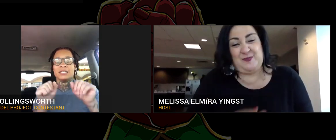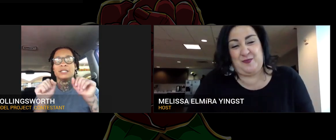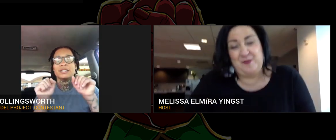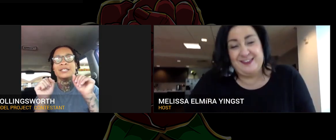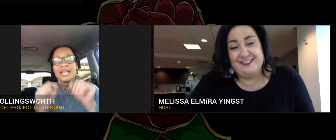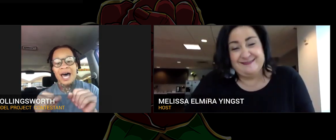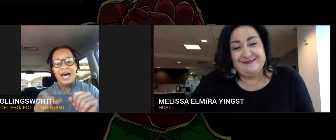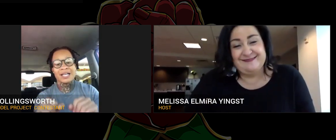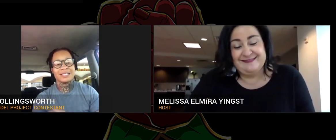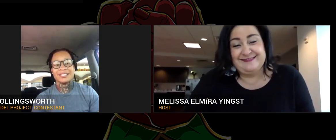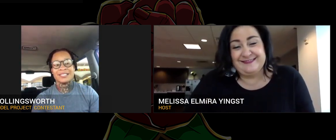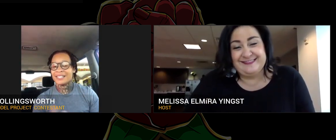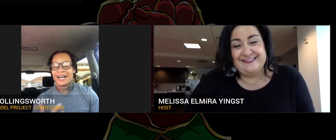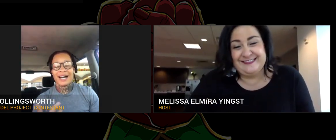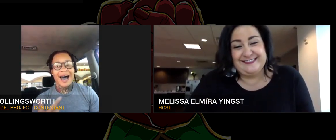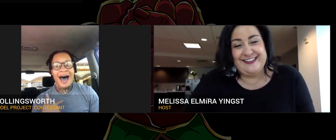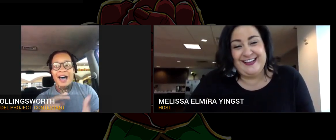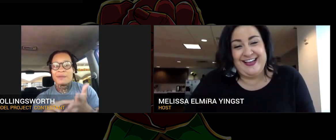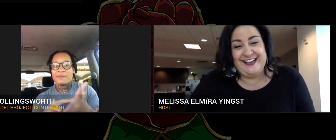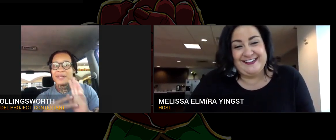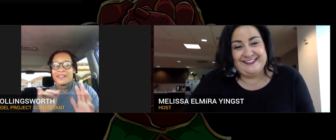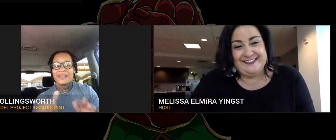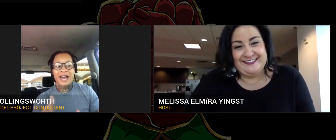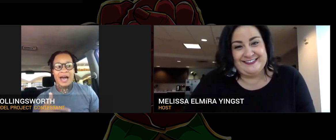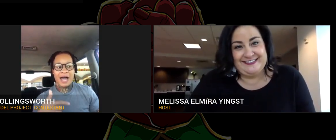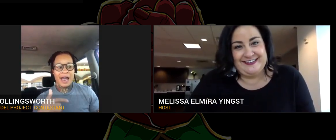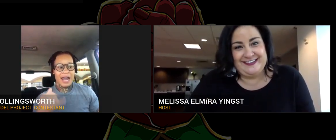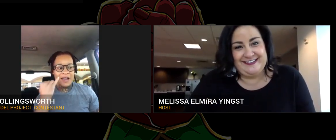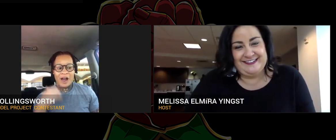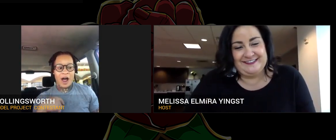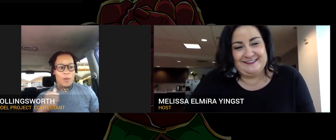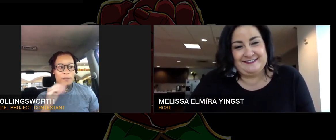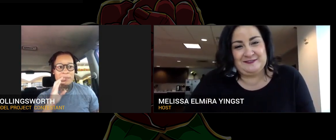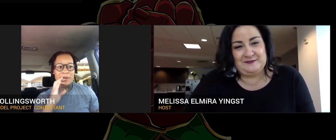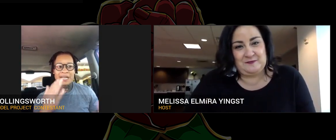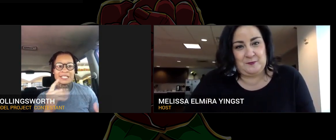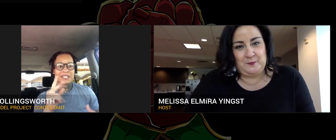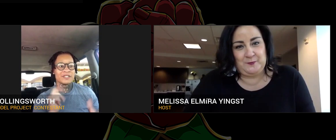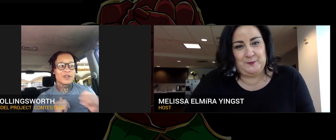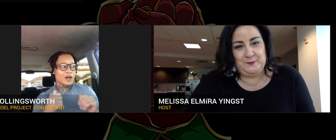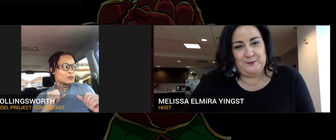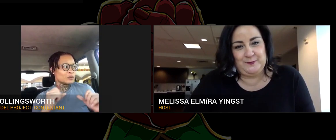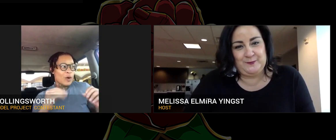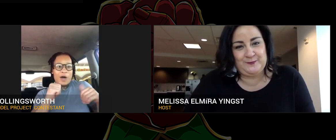Yes! I mean that if I won't be in a TV show,